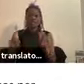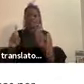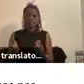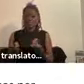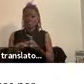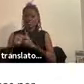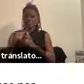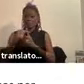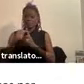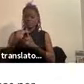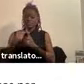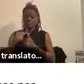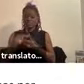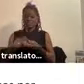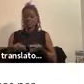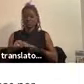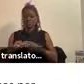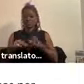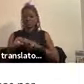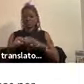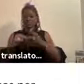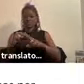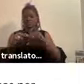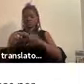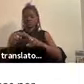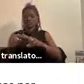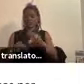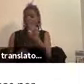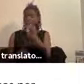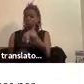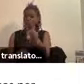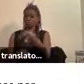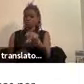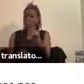As you can see here, our overall test positivity has now risen